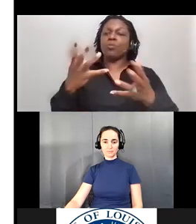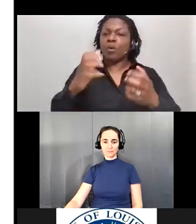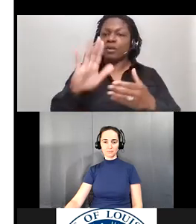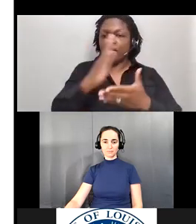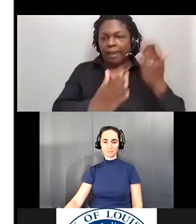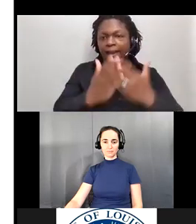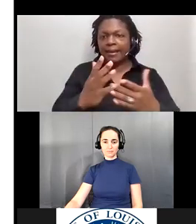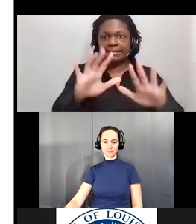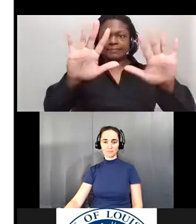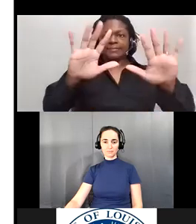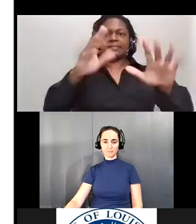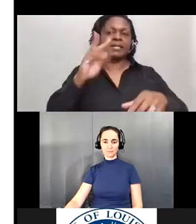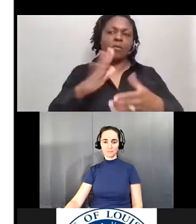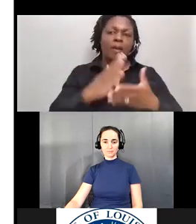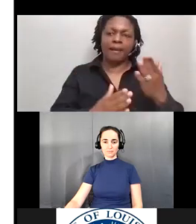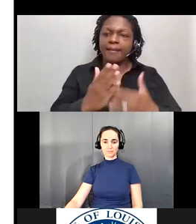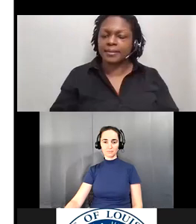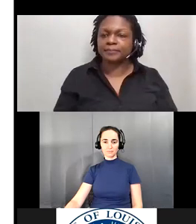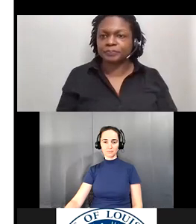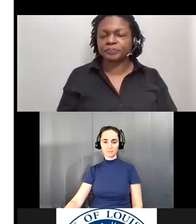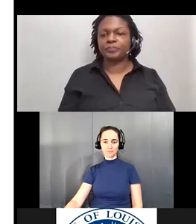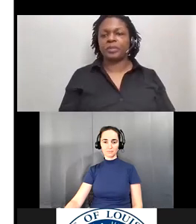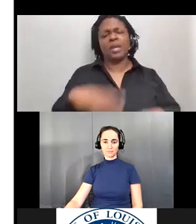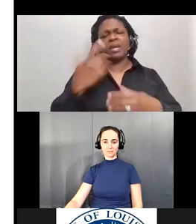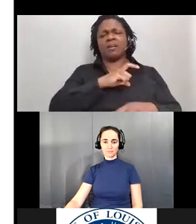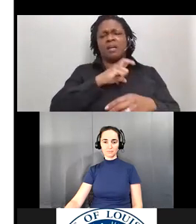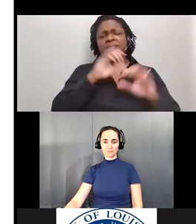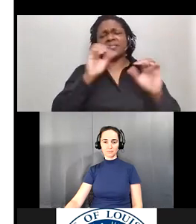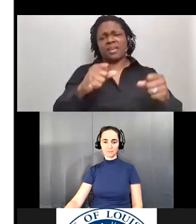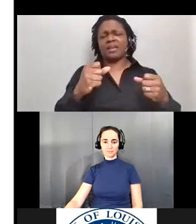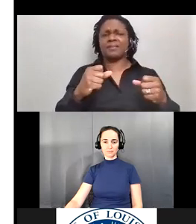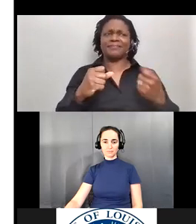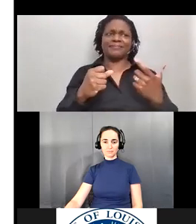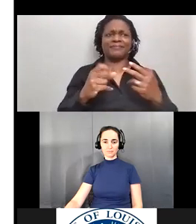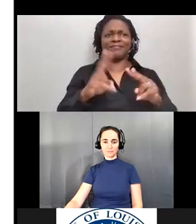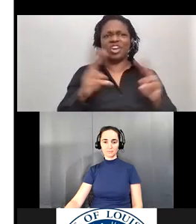a very direct police officer when I was working. 16:02:06 It's it can be misinterpreted as